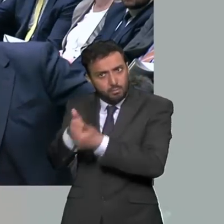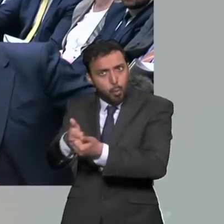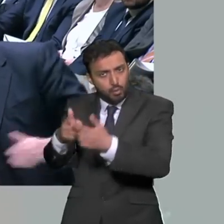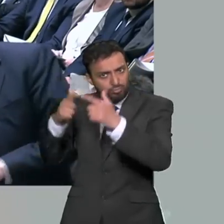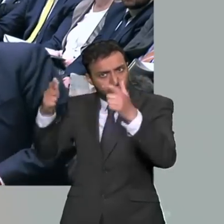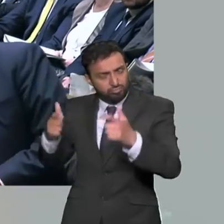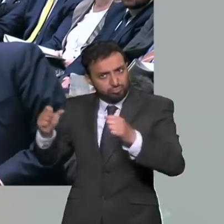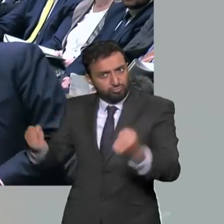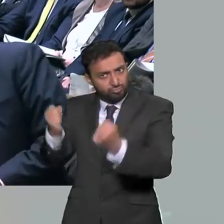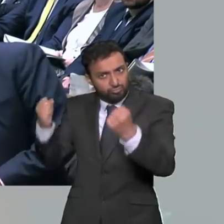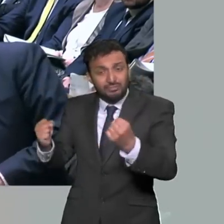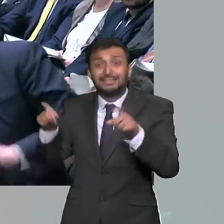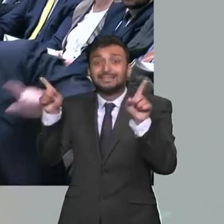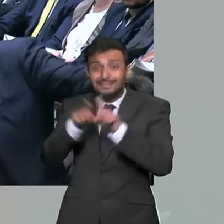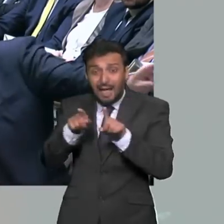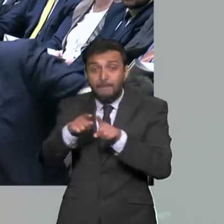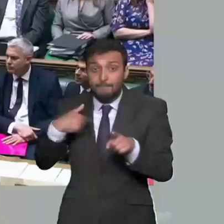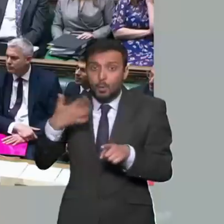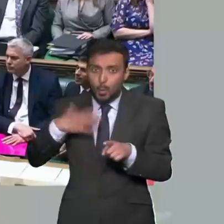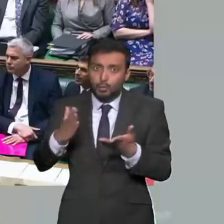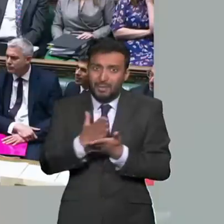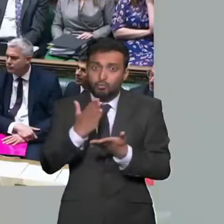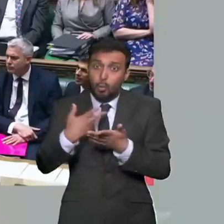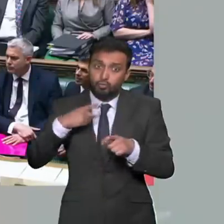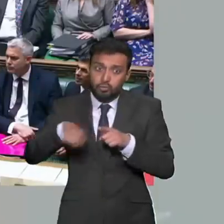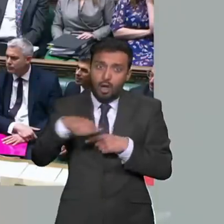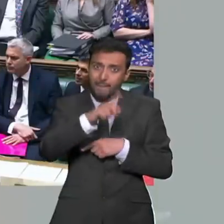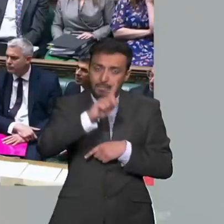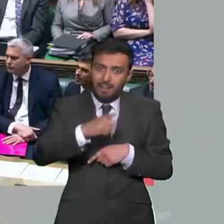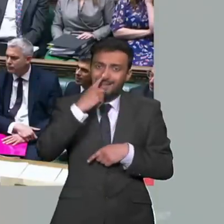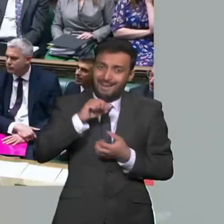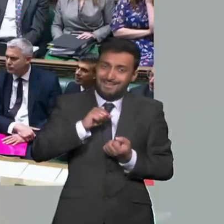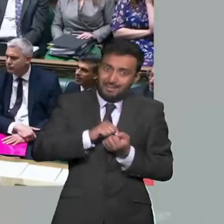through the measures I have outlined today, whether through cutting national insurance